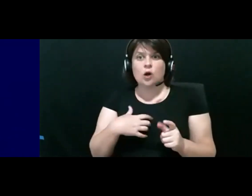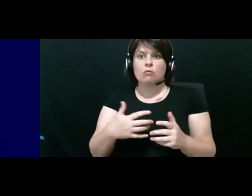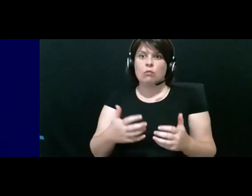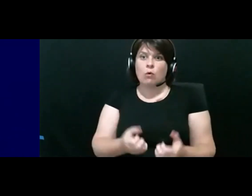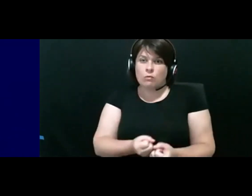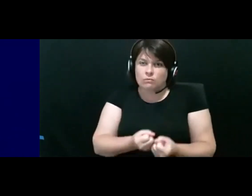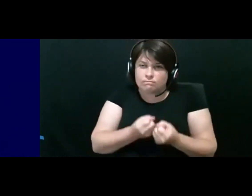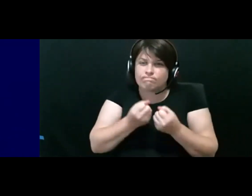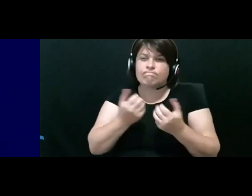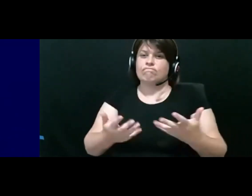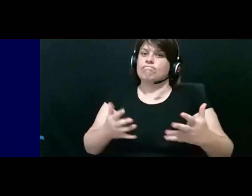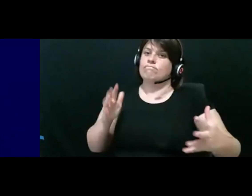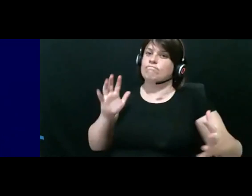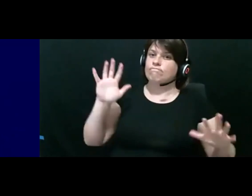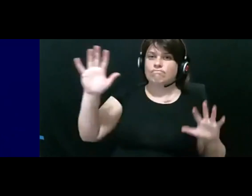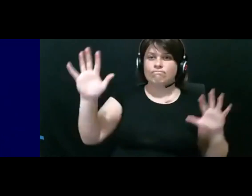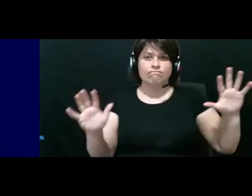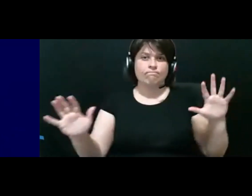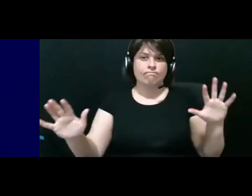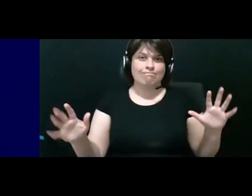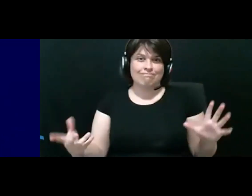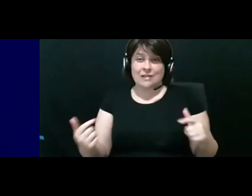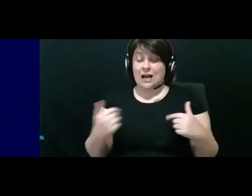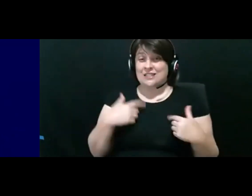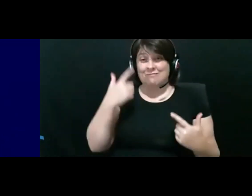Apart from that, I don't have any ideas off the top of my head,